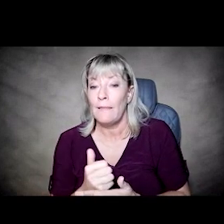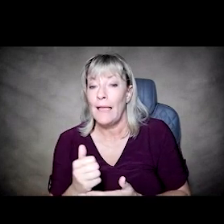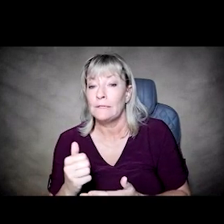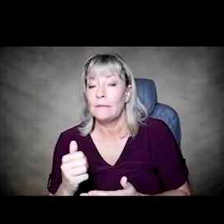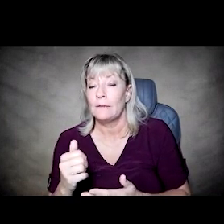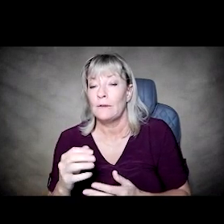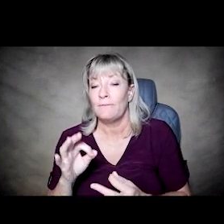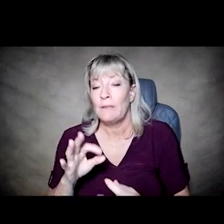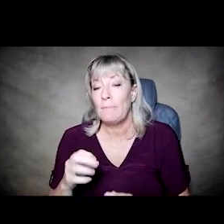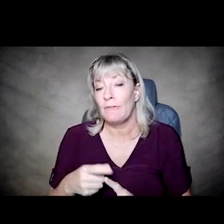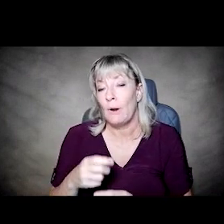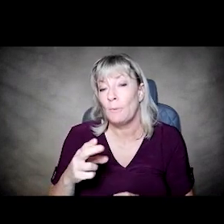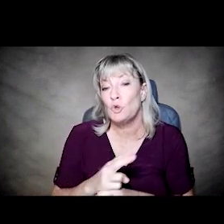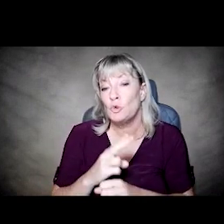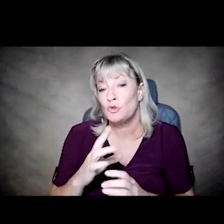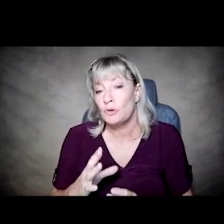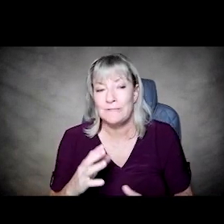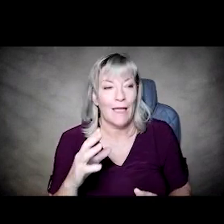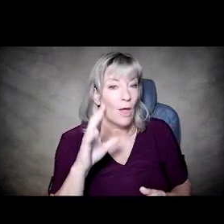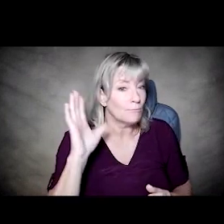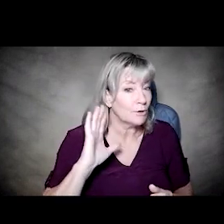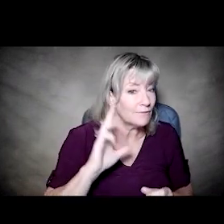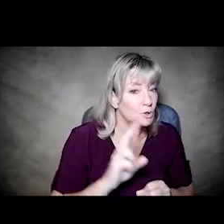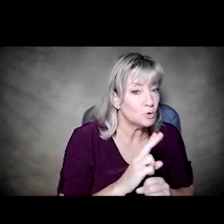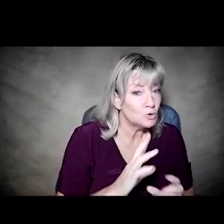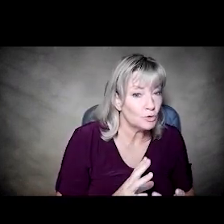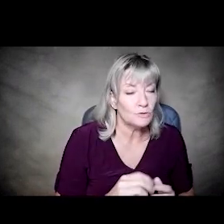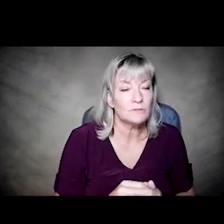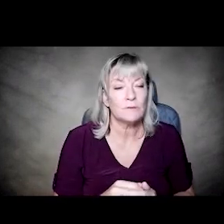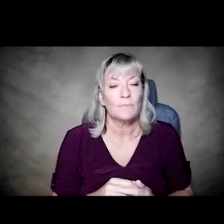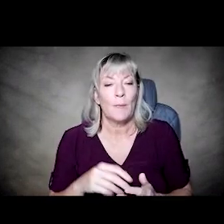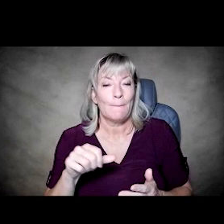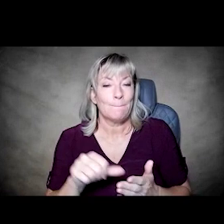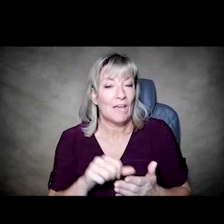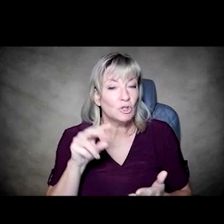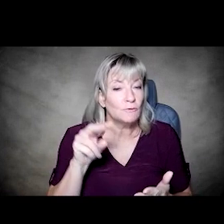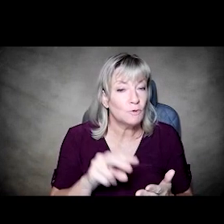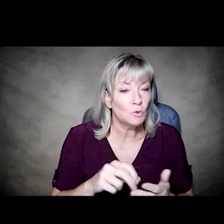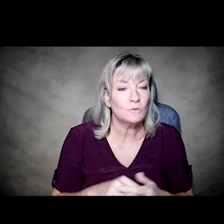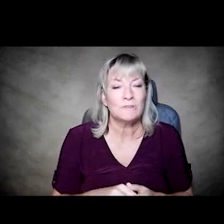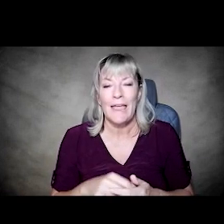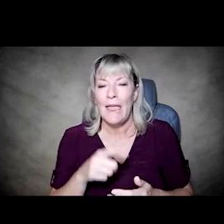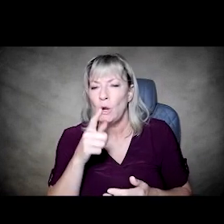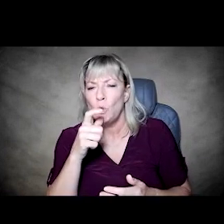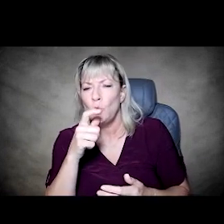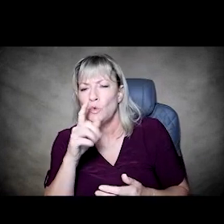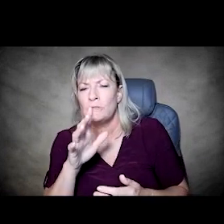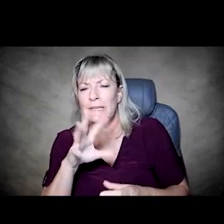users versus returning users, popular links, page views, the general geographic makeup of